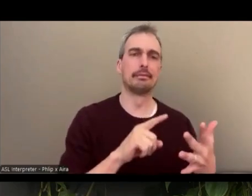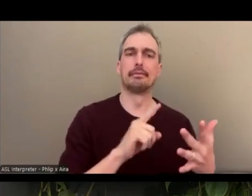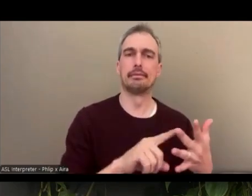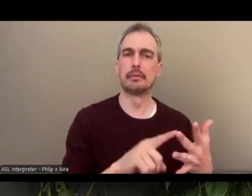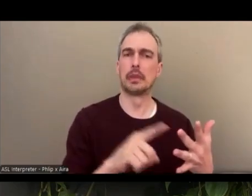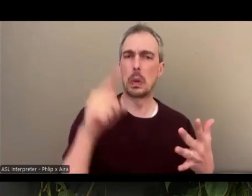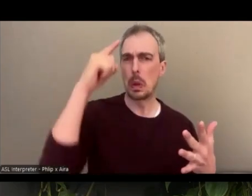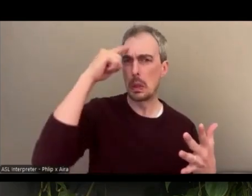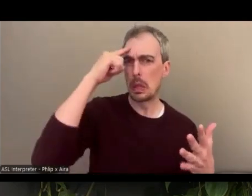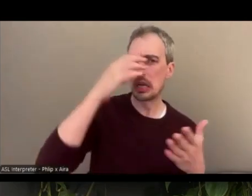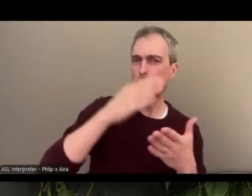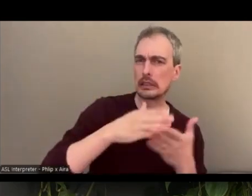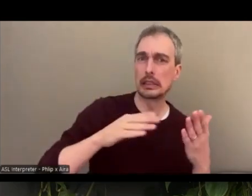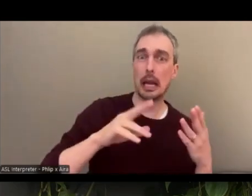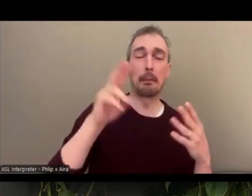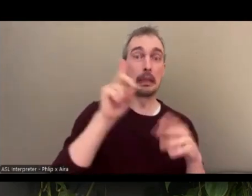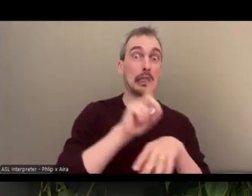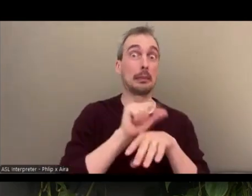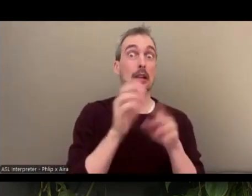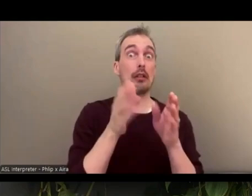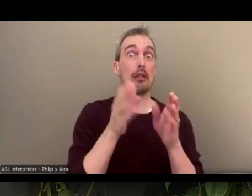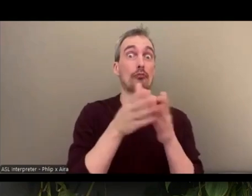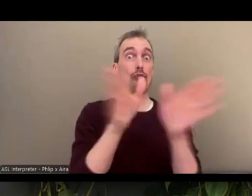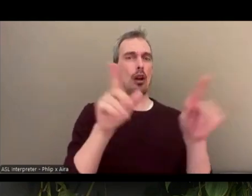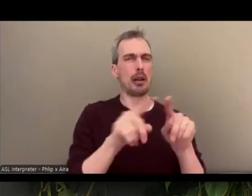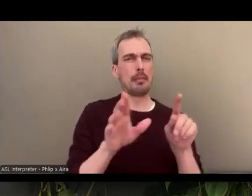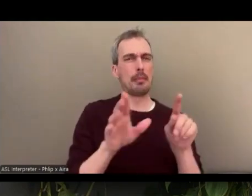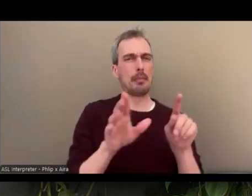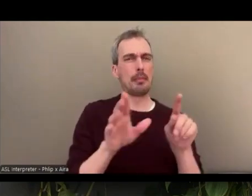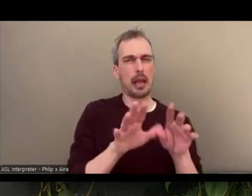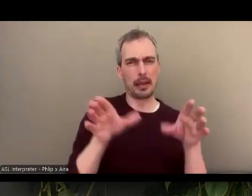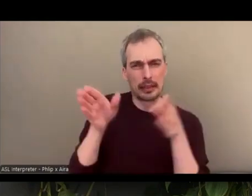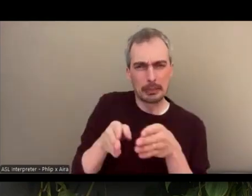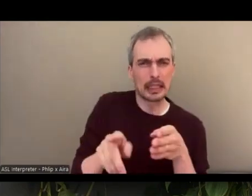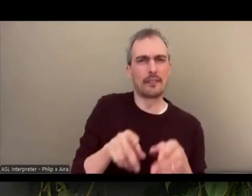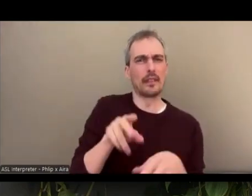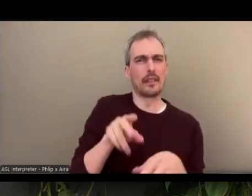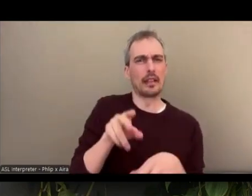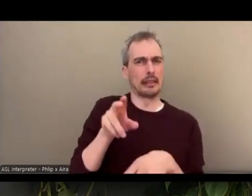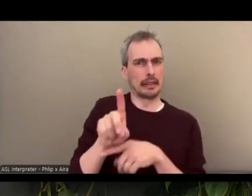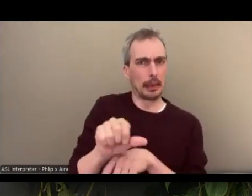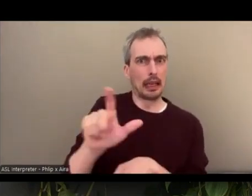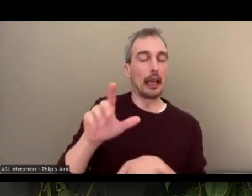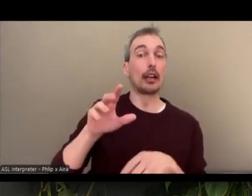in your research, for example, maybe screen reader users only, you might rate this one as partially implemented.